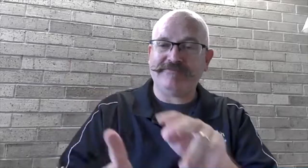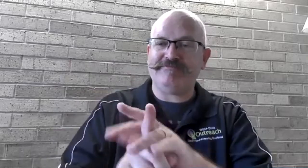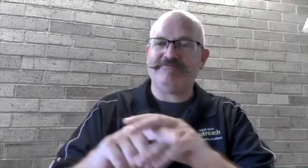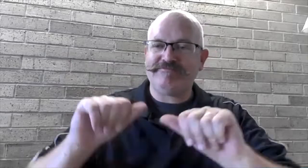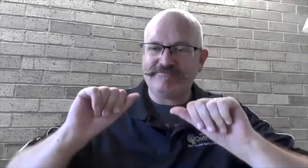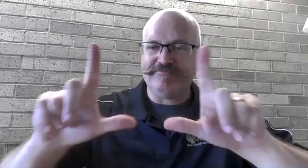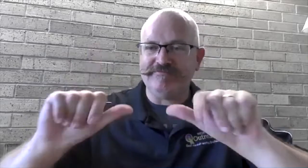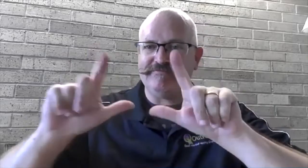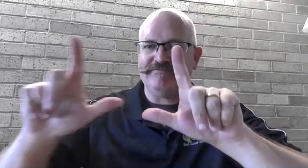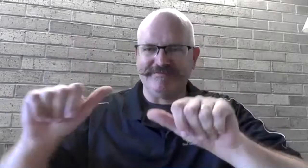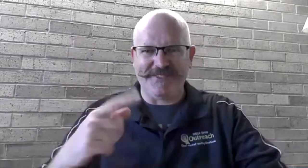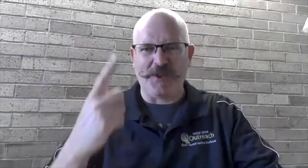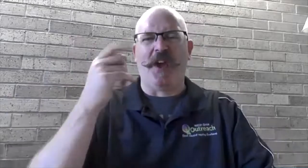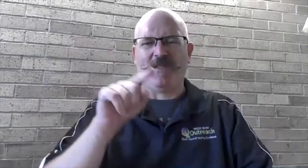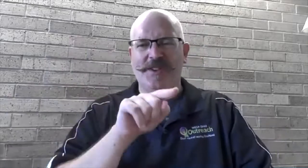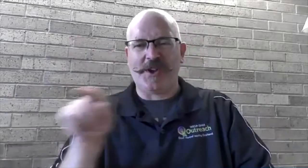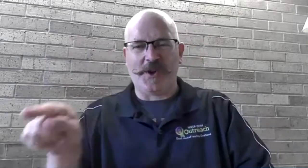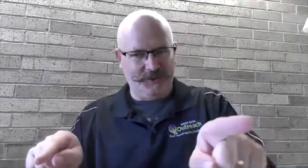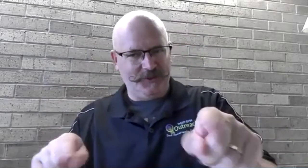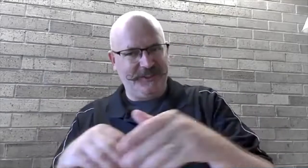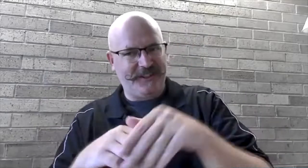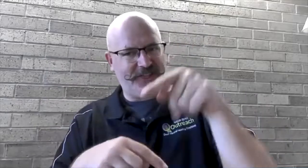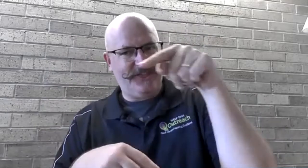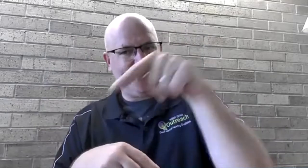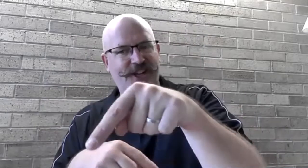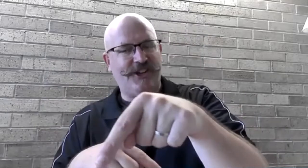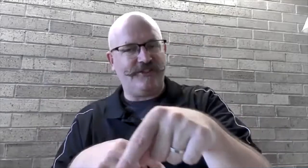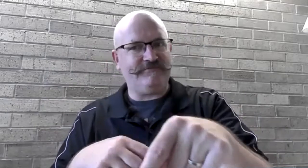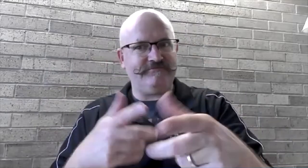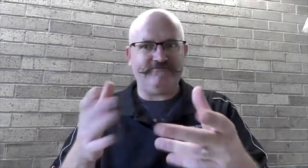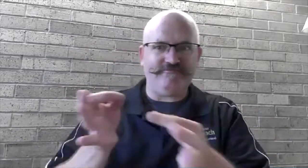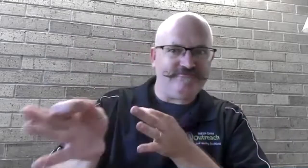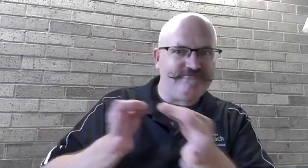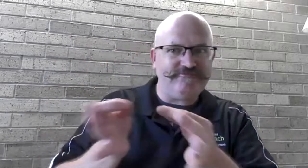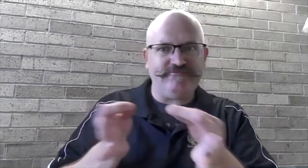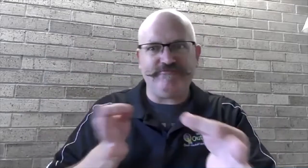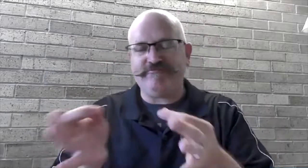especially on social media. You see sometimes awareness being brought up about